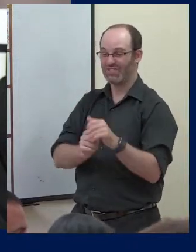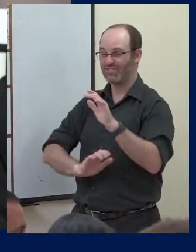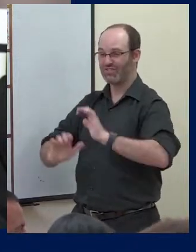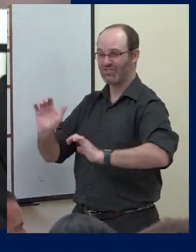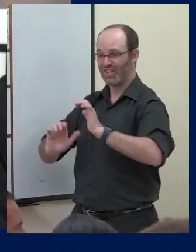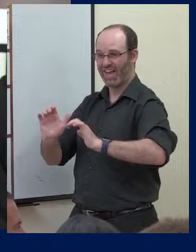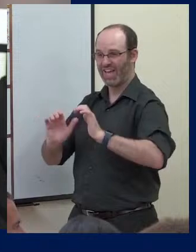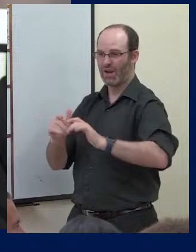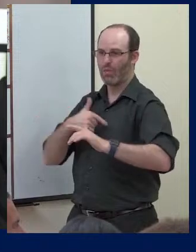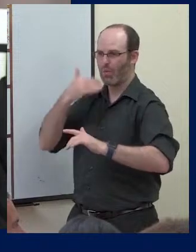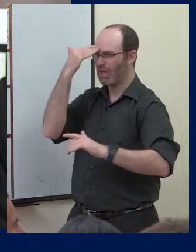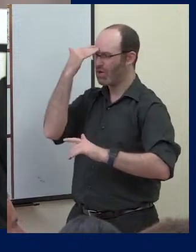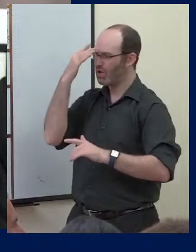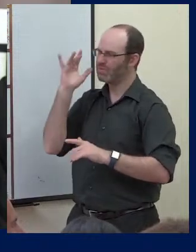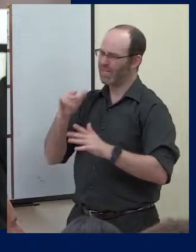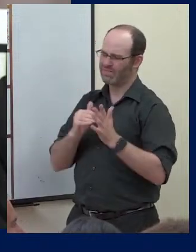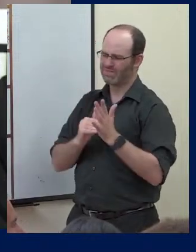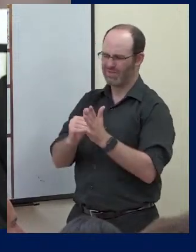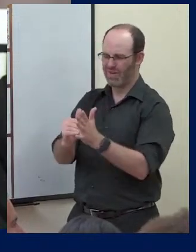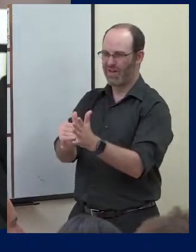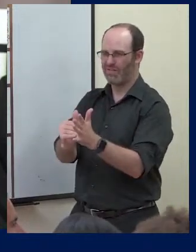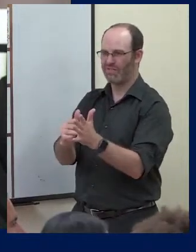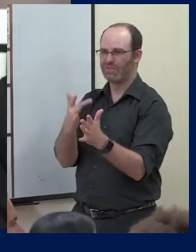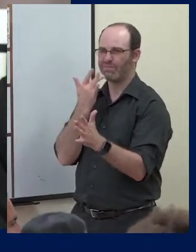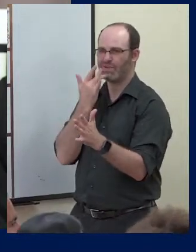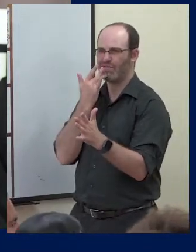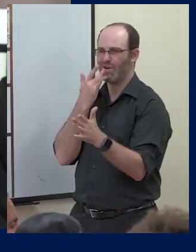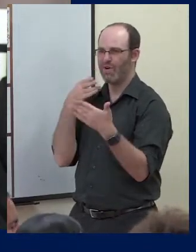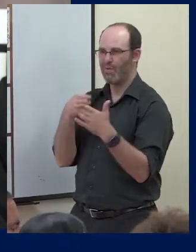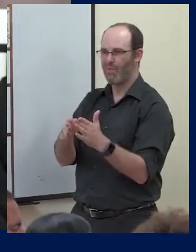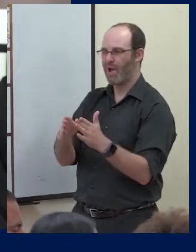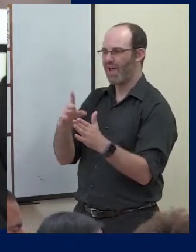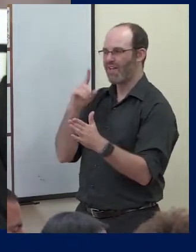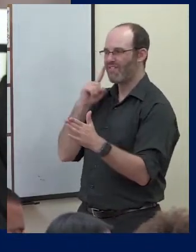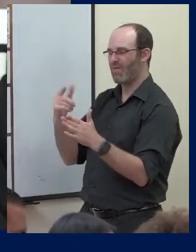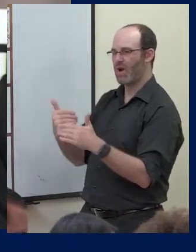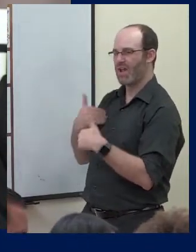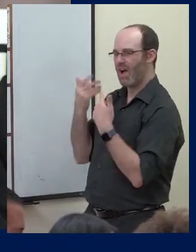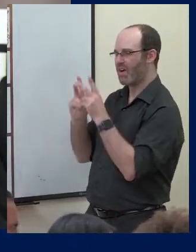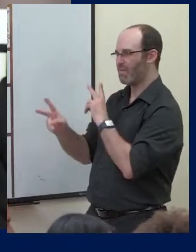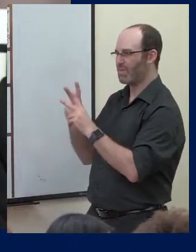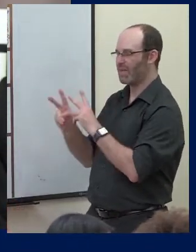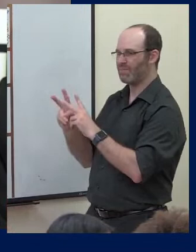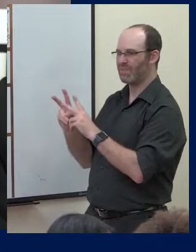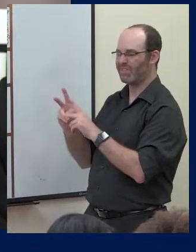We know that is often a preferred mode of communication for younger people.